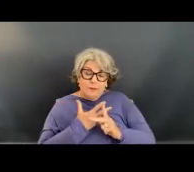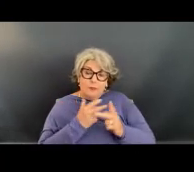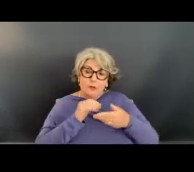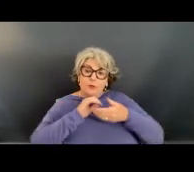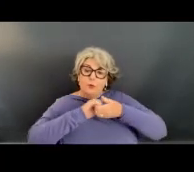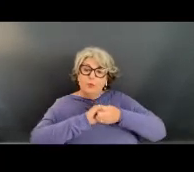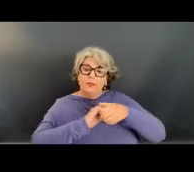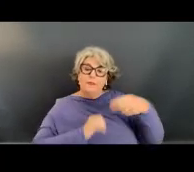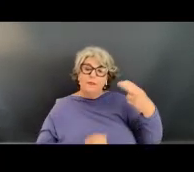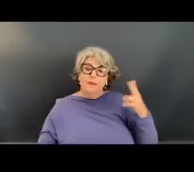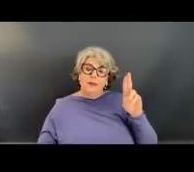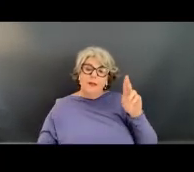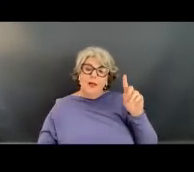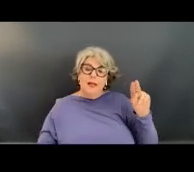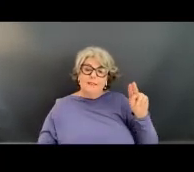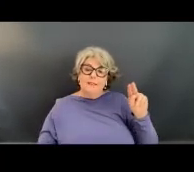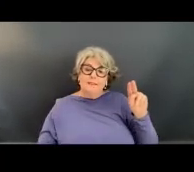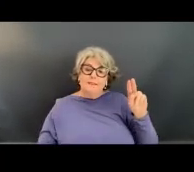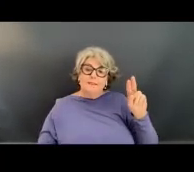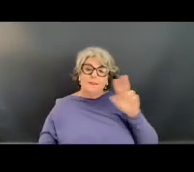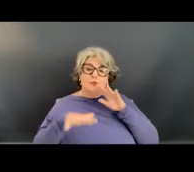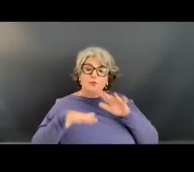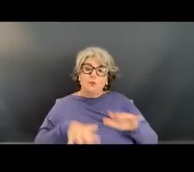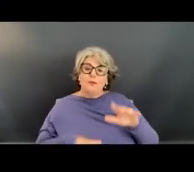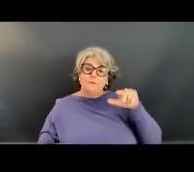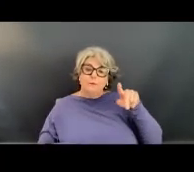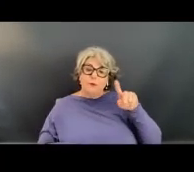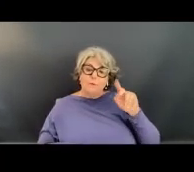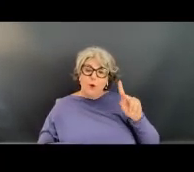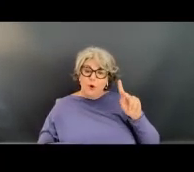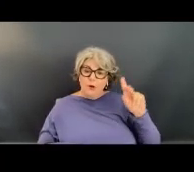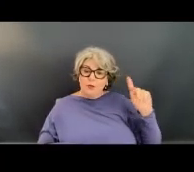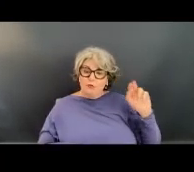Park Trust, which is also right here on the Hudson River, and